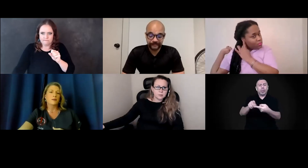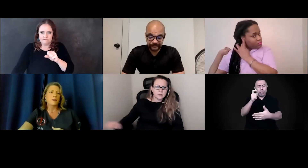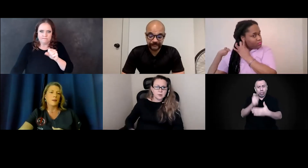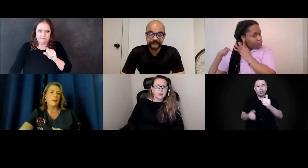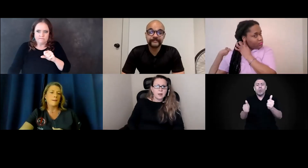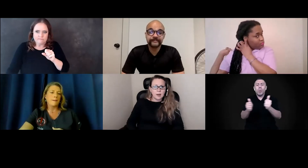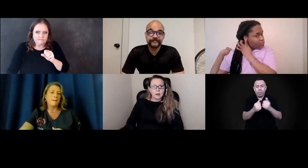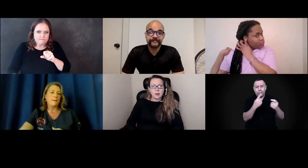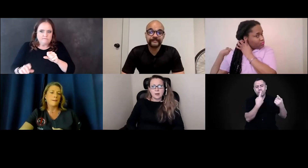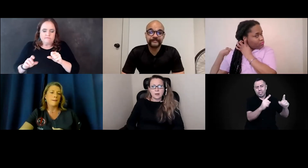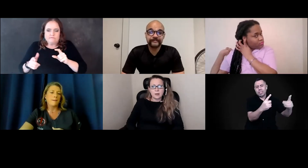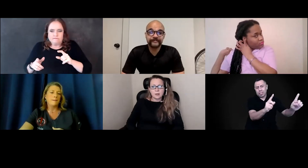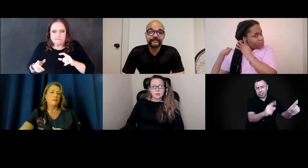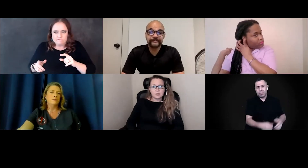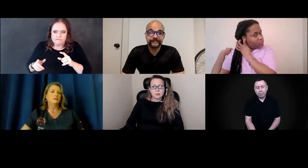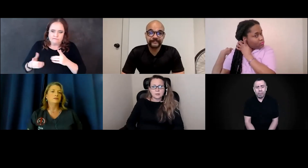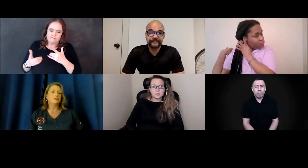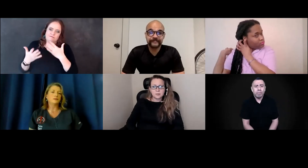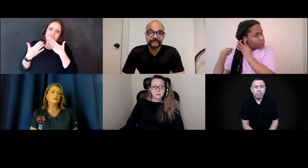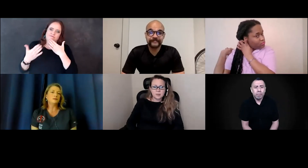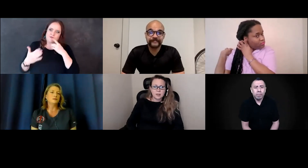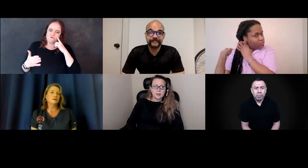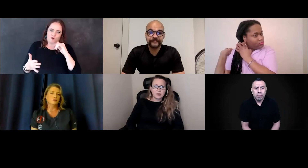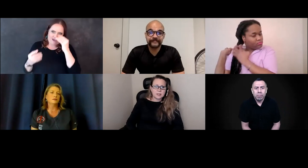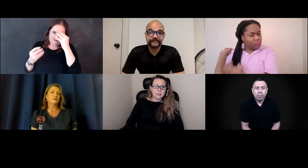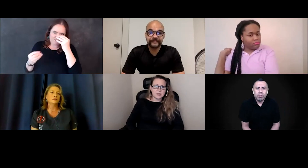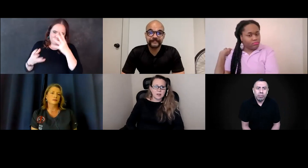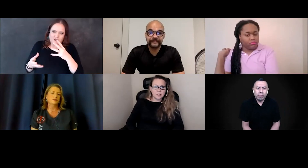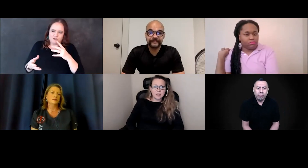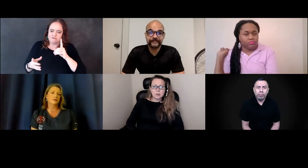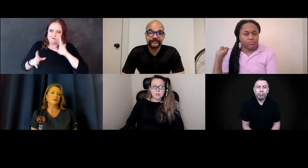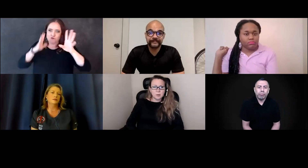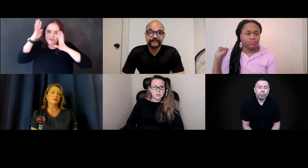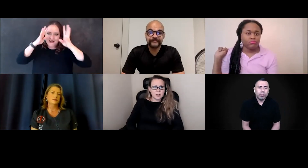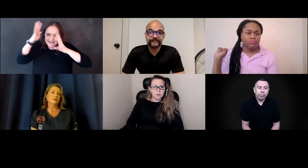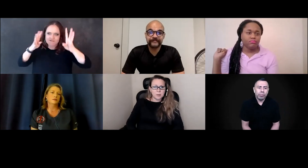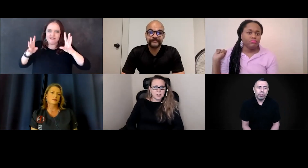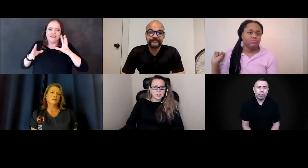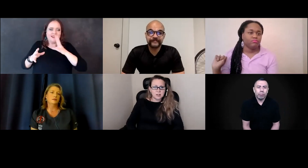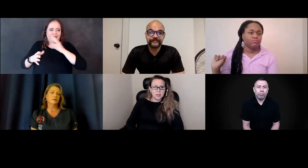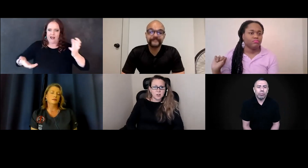Sarah Brown: Thank you so much for that information.